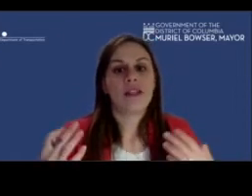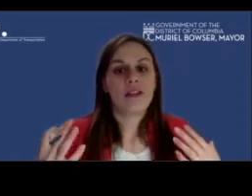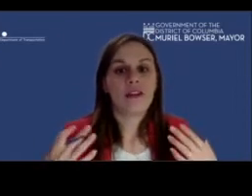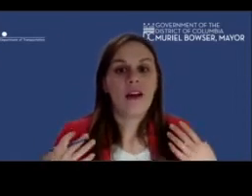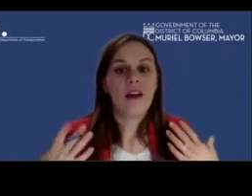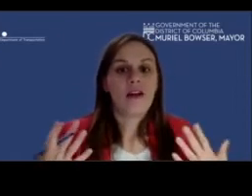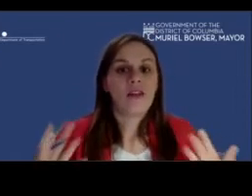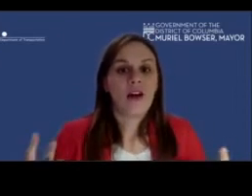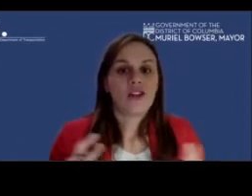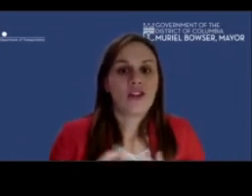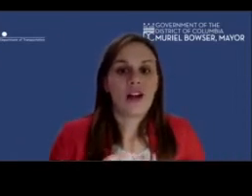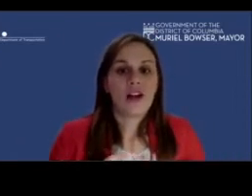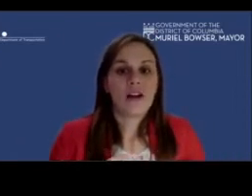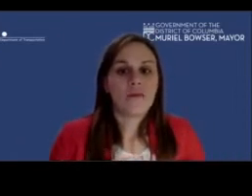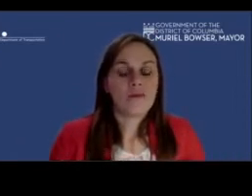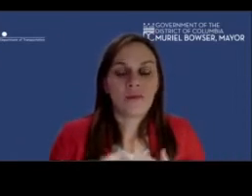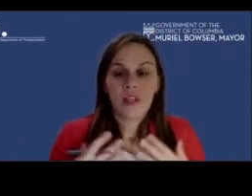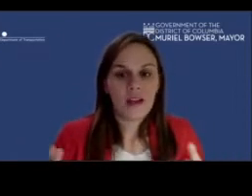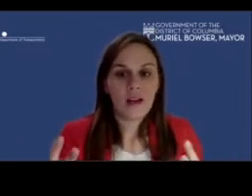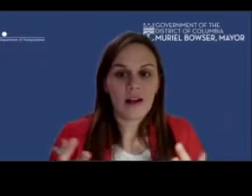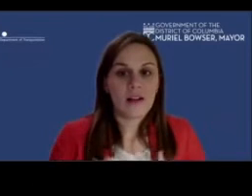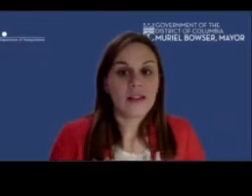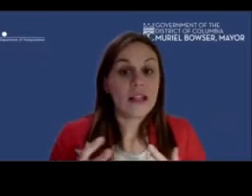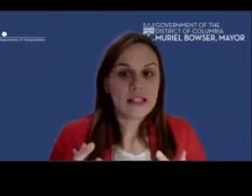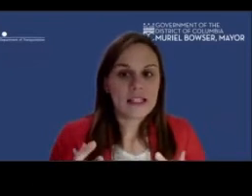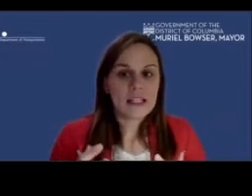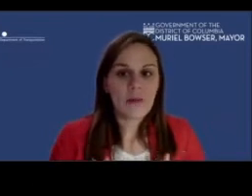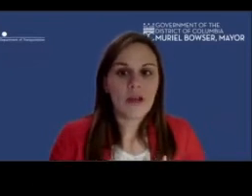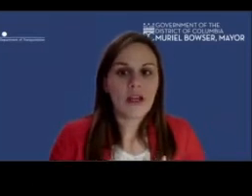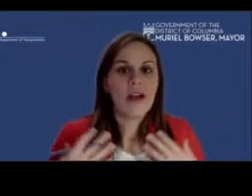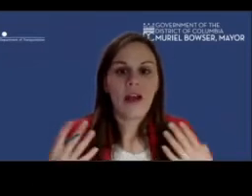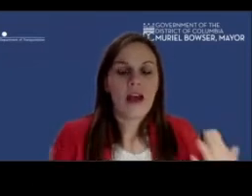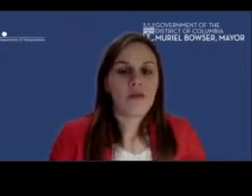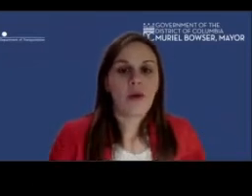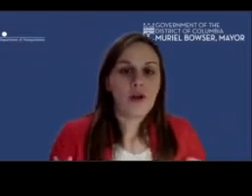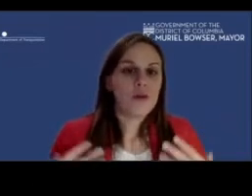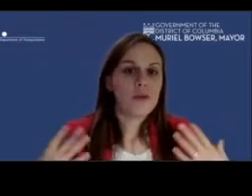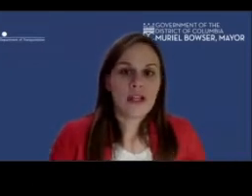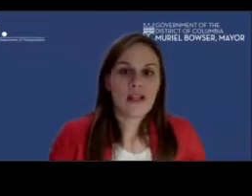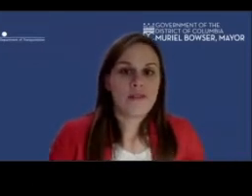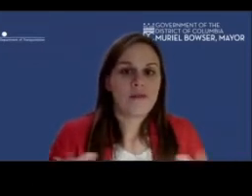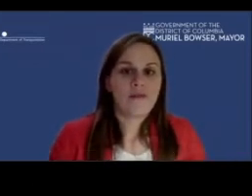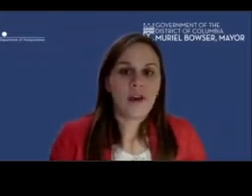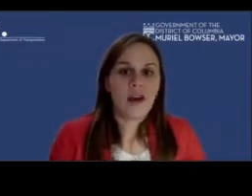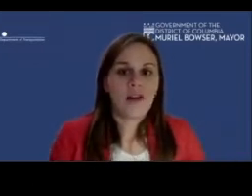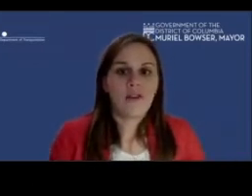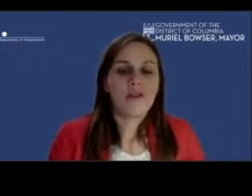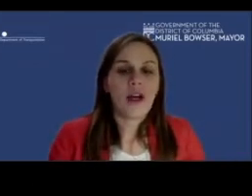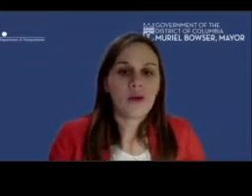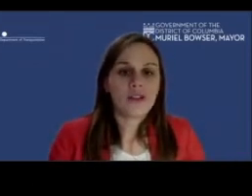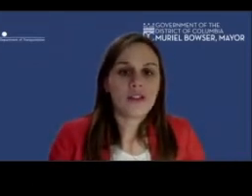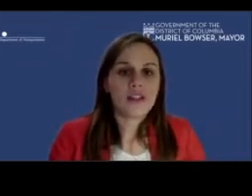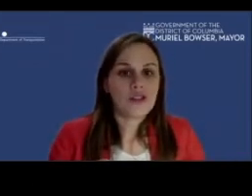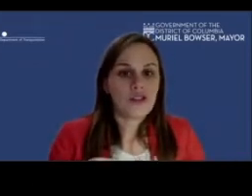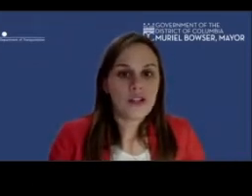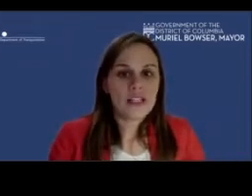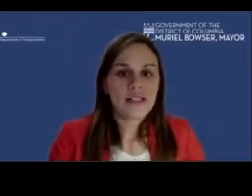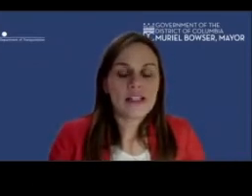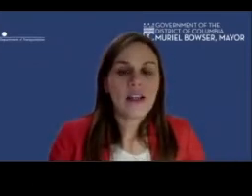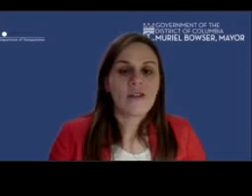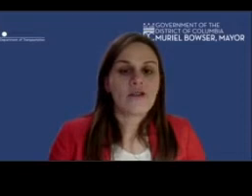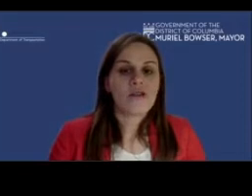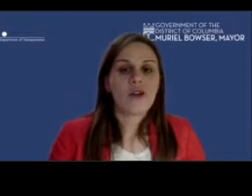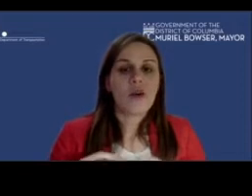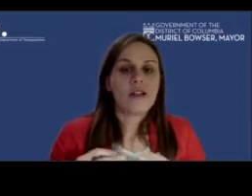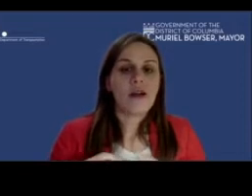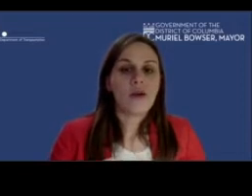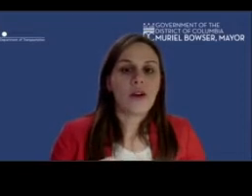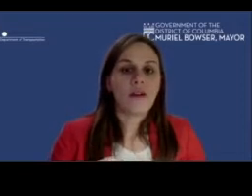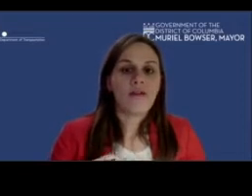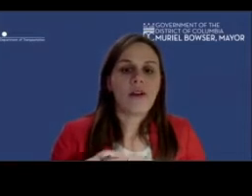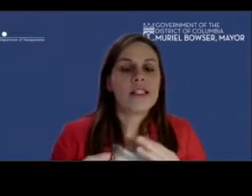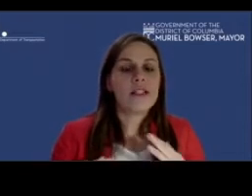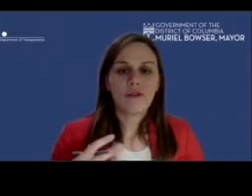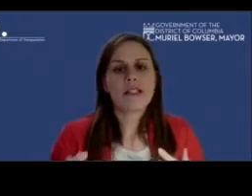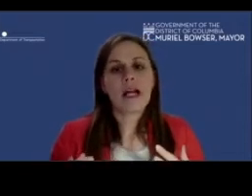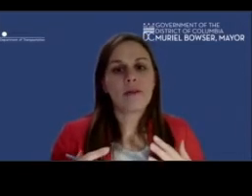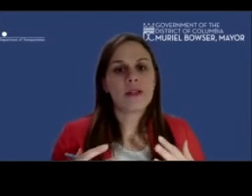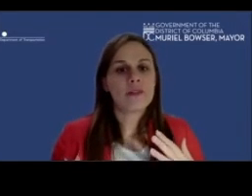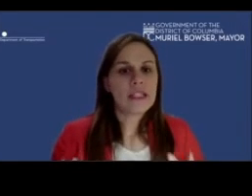see the lush landscaping and bulbs and flowers and trees there's also a number of different types of